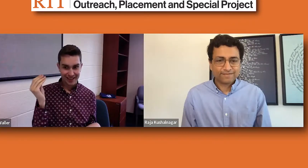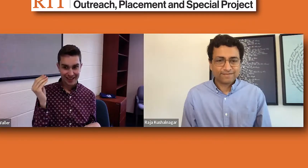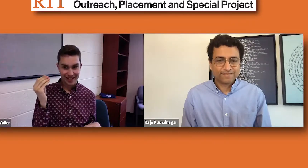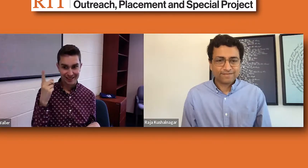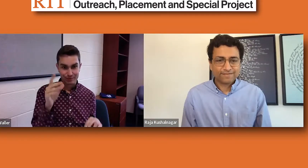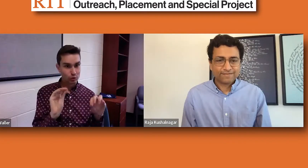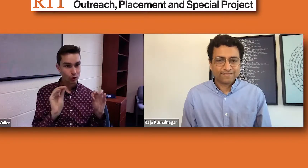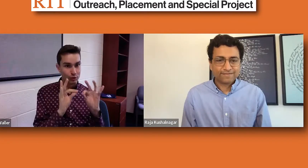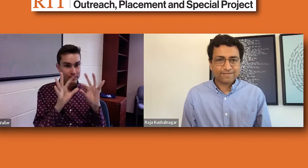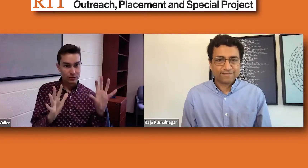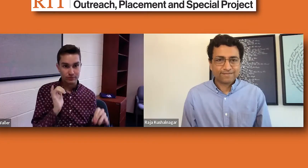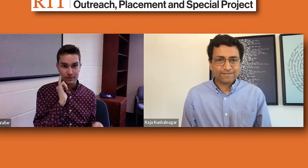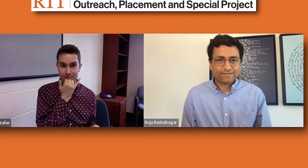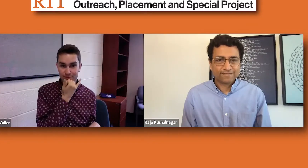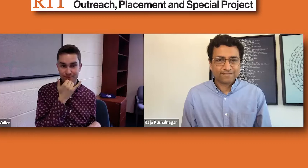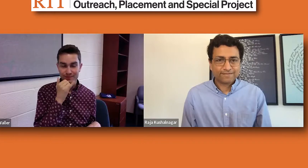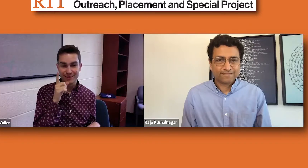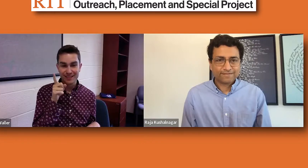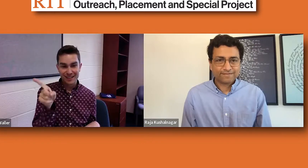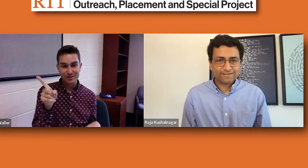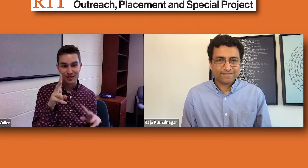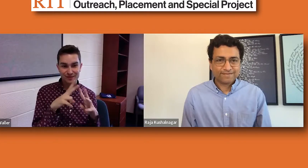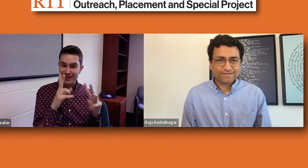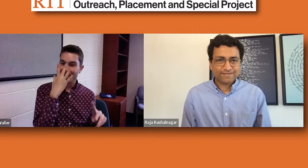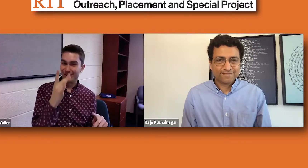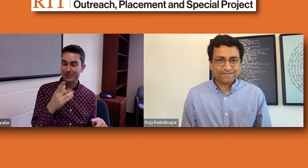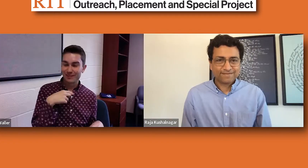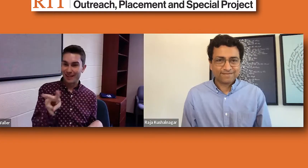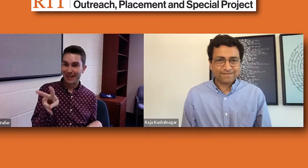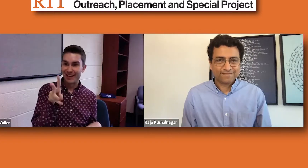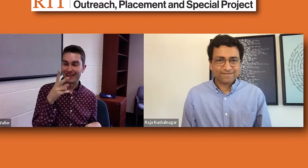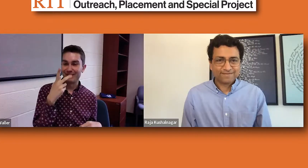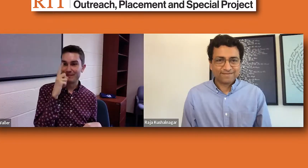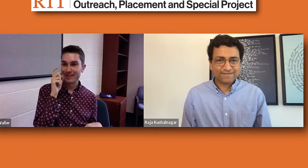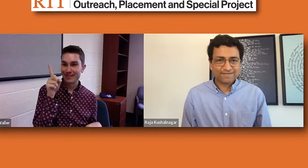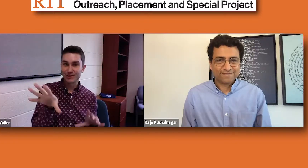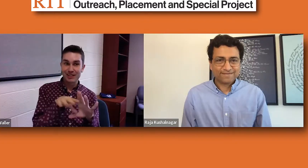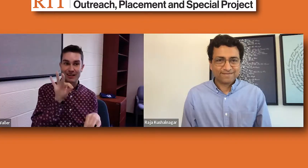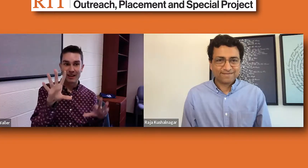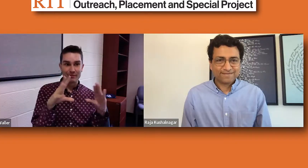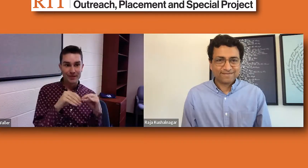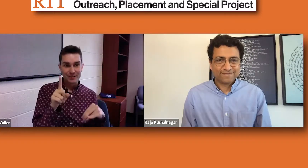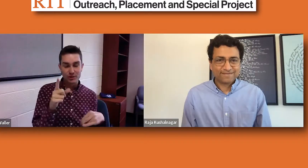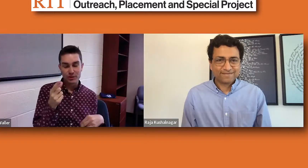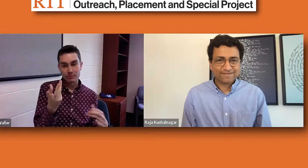I think that there were some hearing students who signed we were all Deaf, but there were times where there was no interpreters.